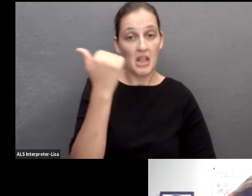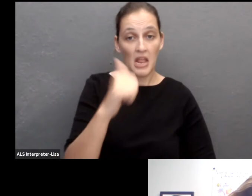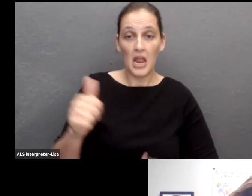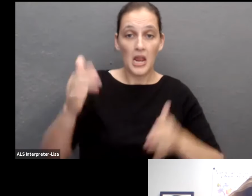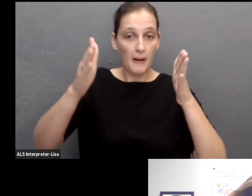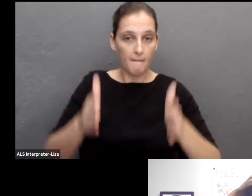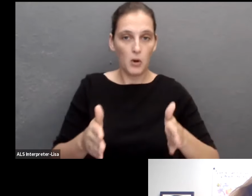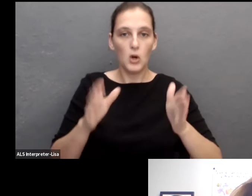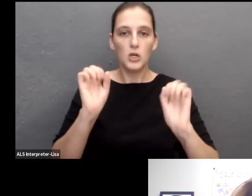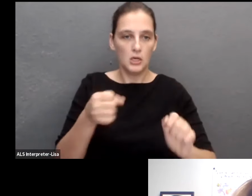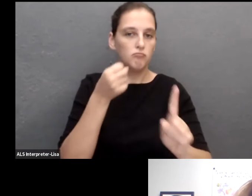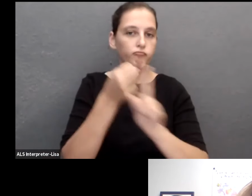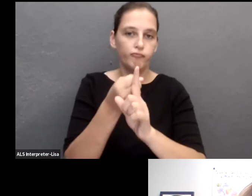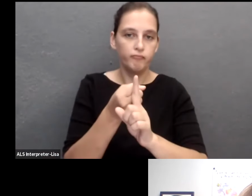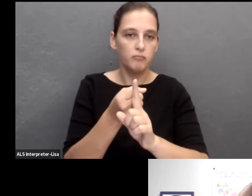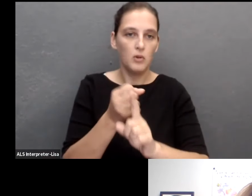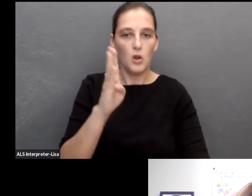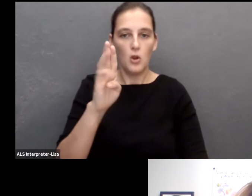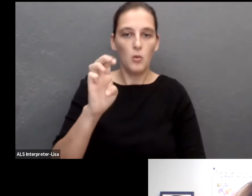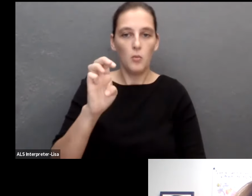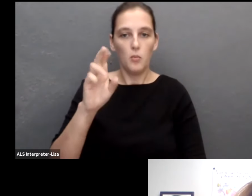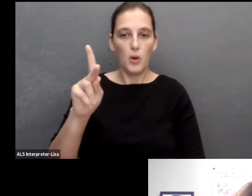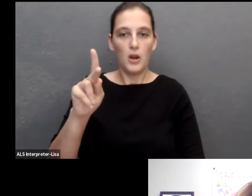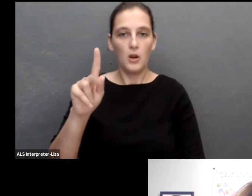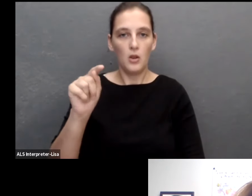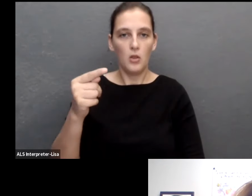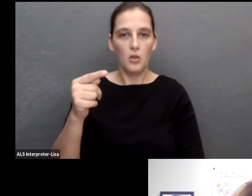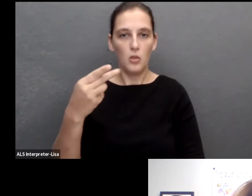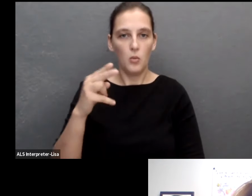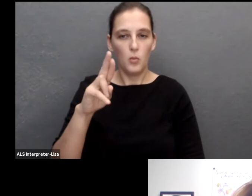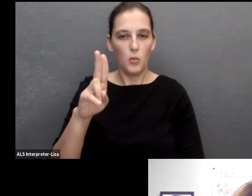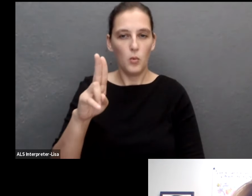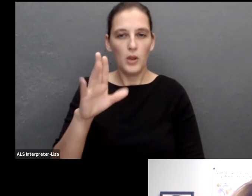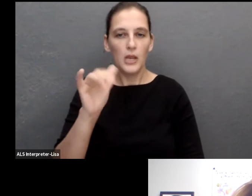case. I will tell you that. Matt Norris: I'm sorry, let me just clarify, they said what is the date